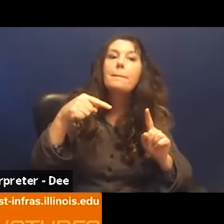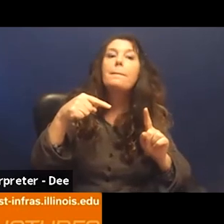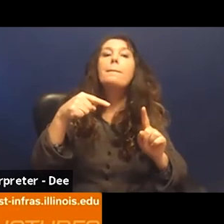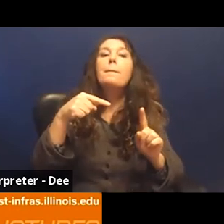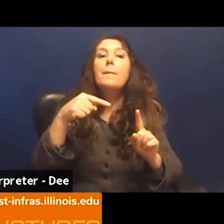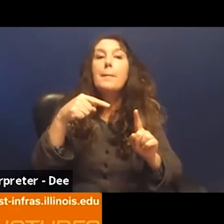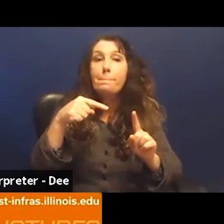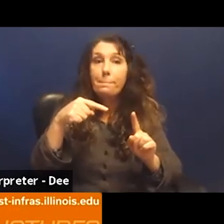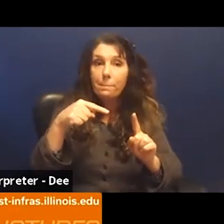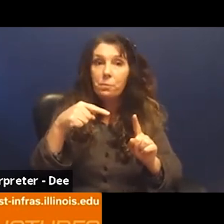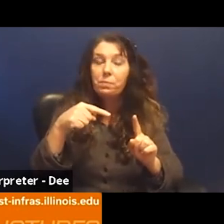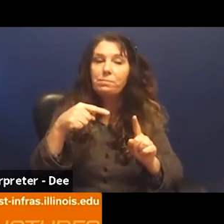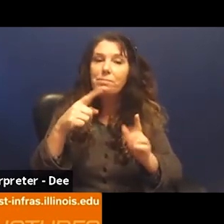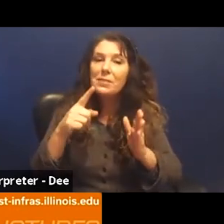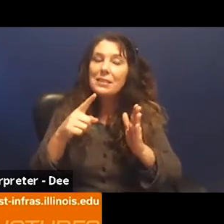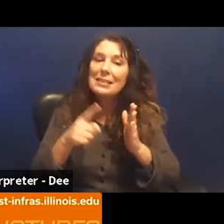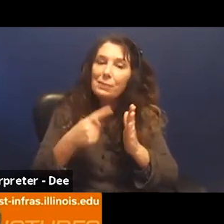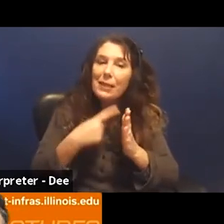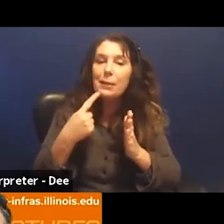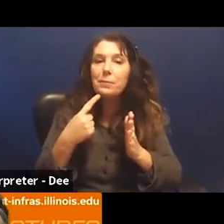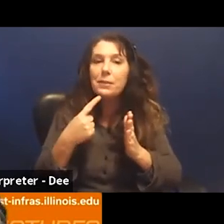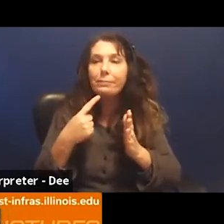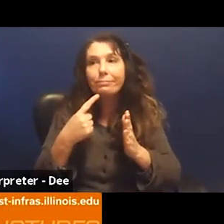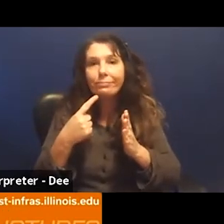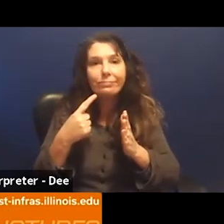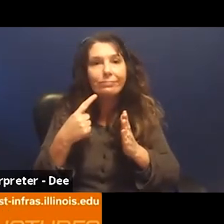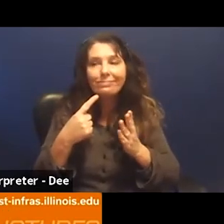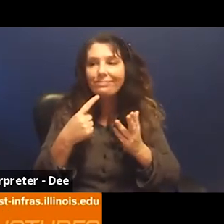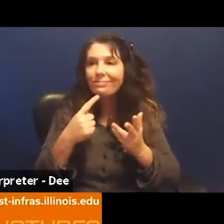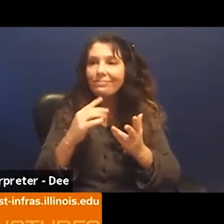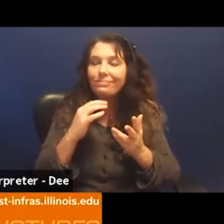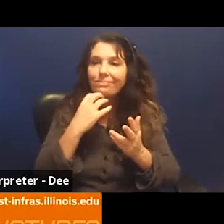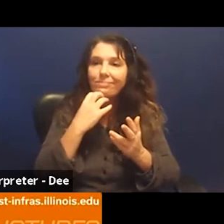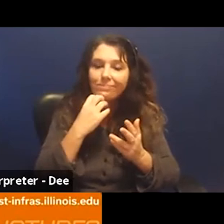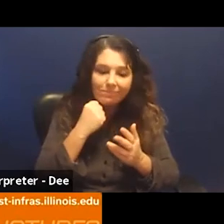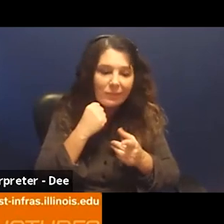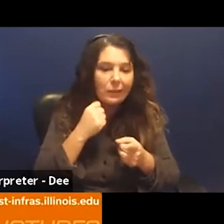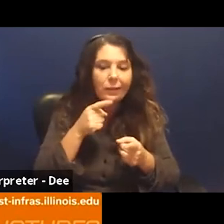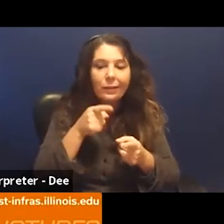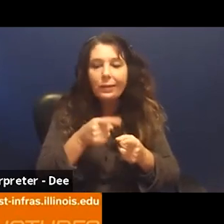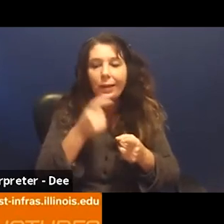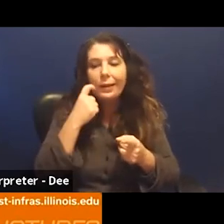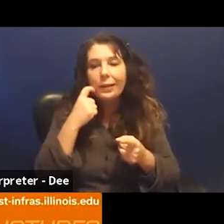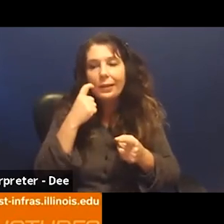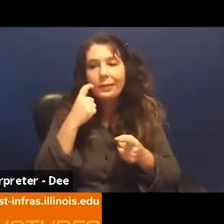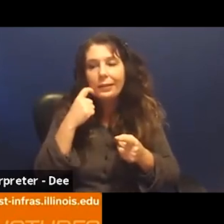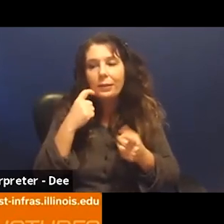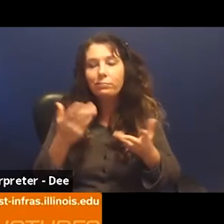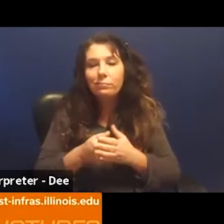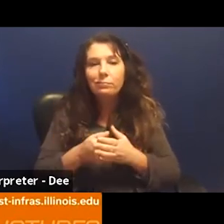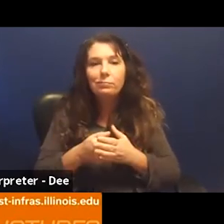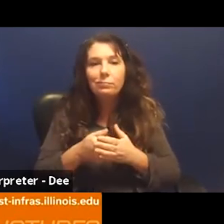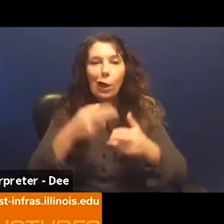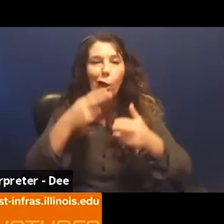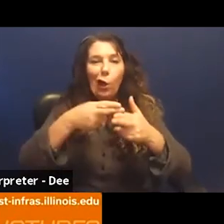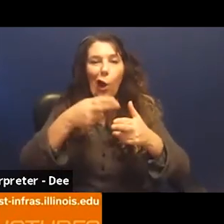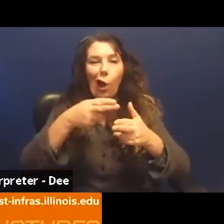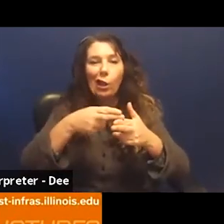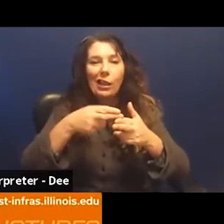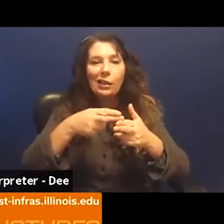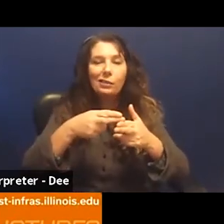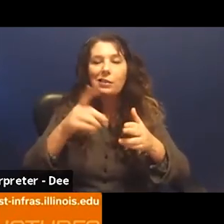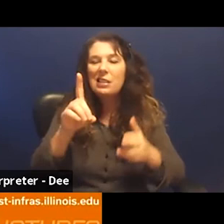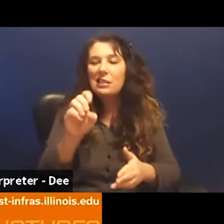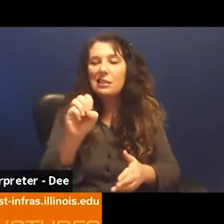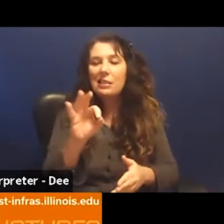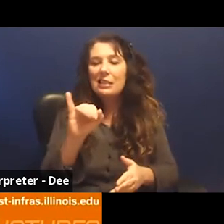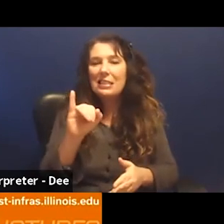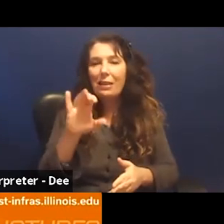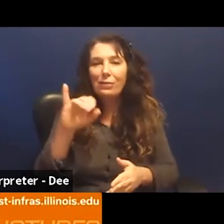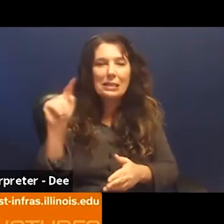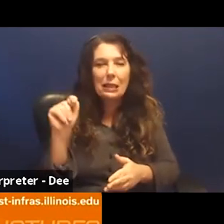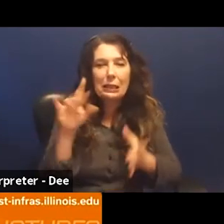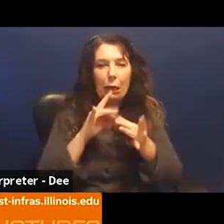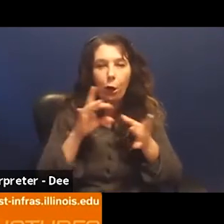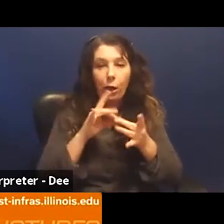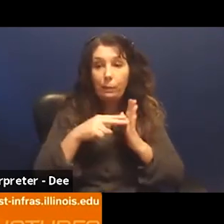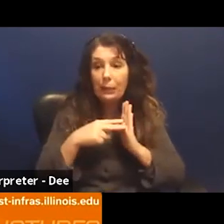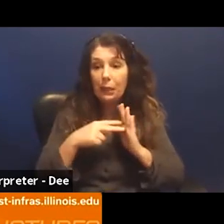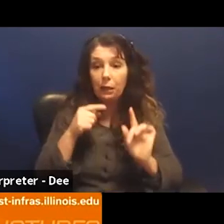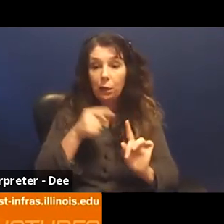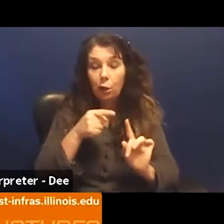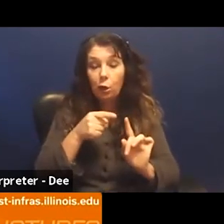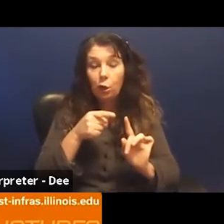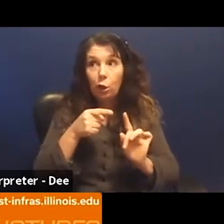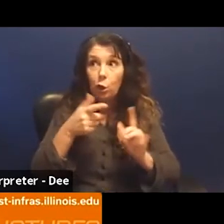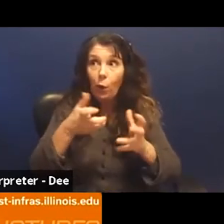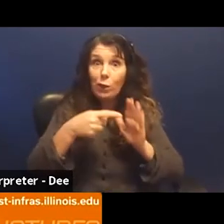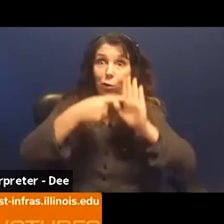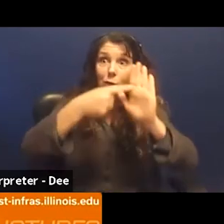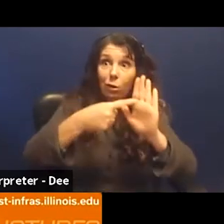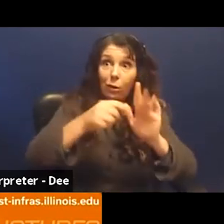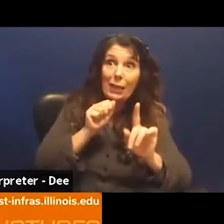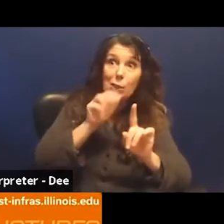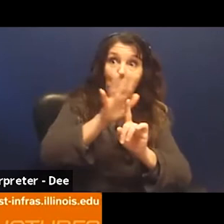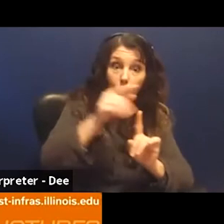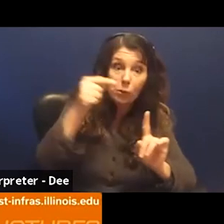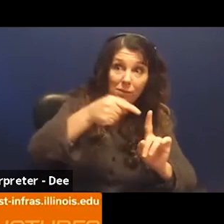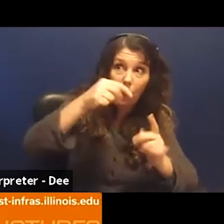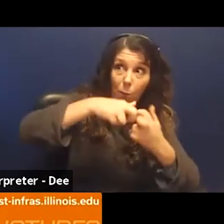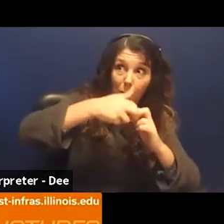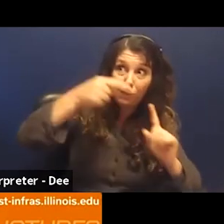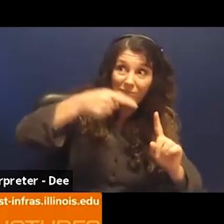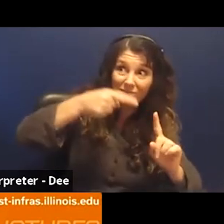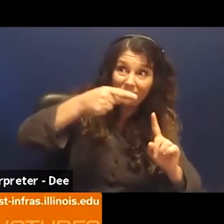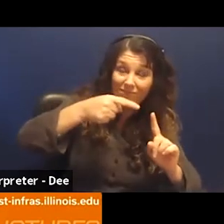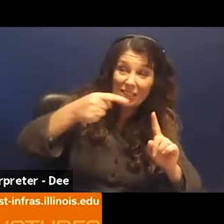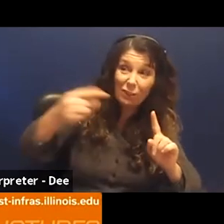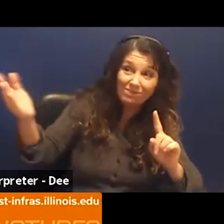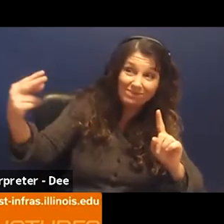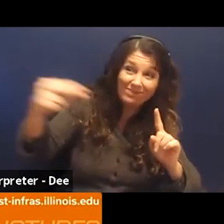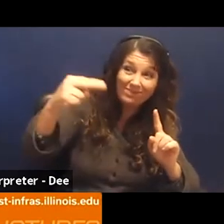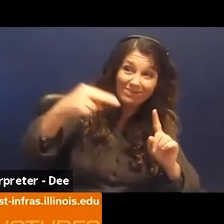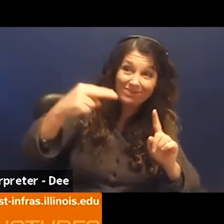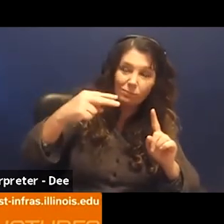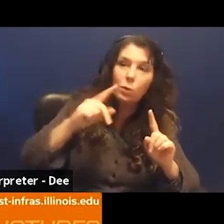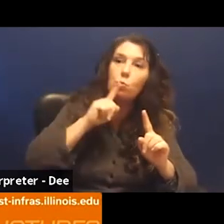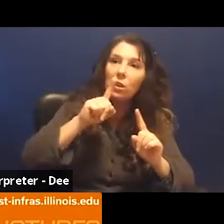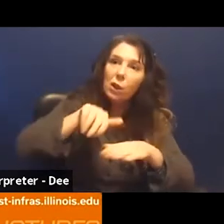They sometimes and can very easily fall into what is sort of colloquial call it a deficit narrative. This idea that when you are attempting to expose and shed light on a particular issue that is happening, you end up just sort of driving are reinforcing